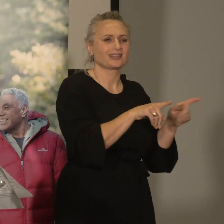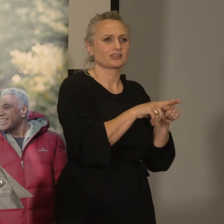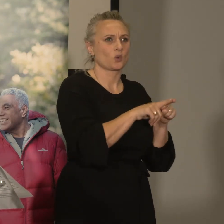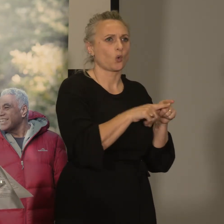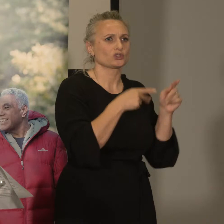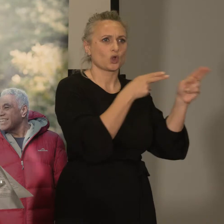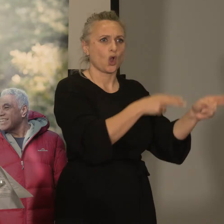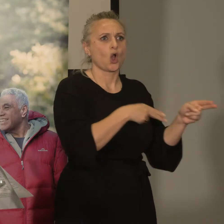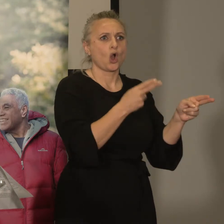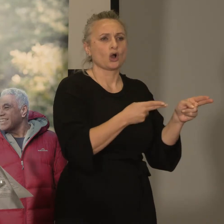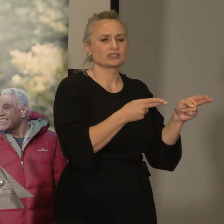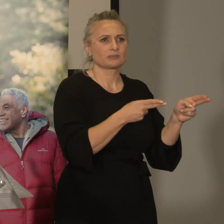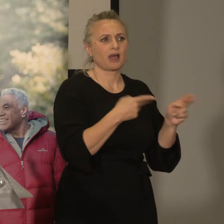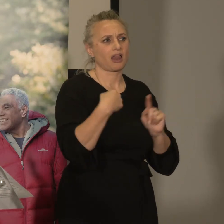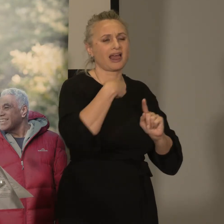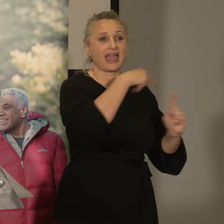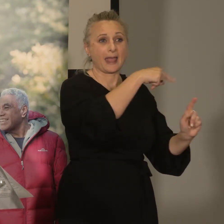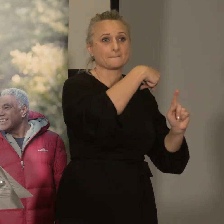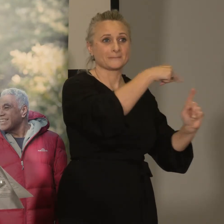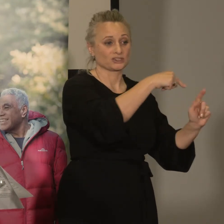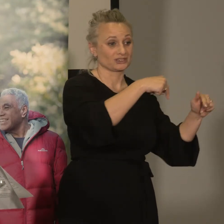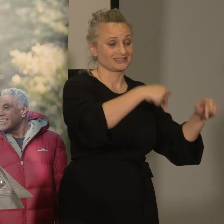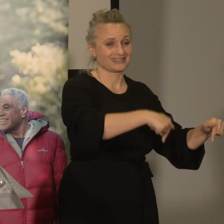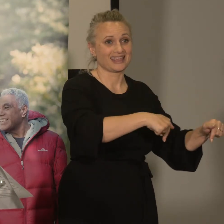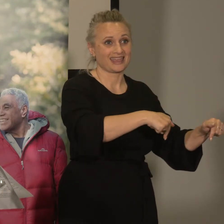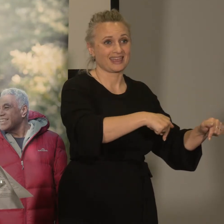from COVID-19 here in New